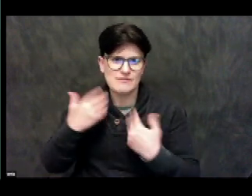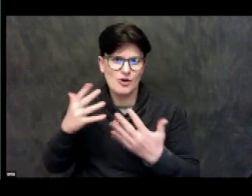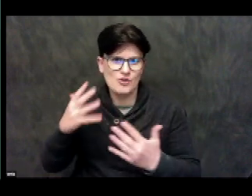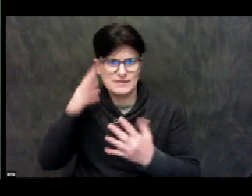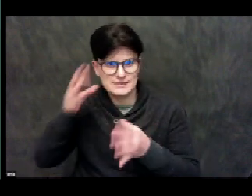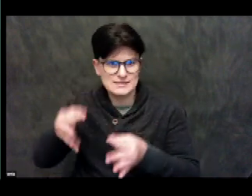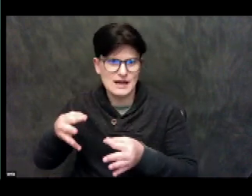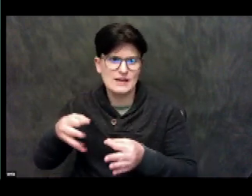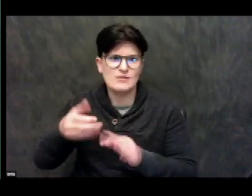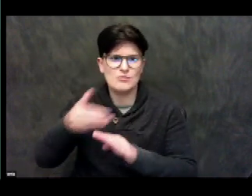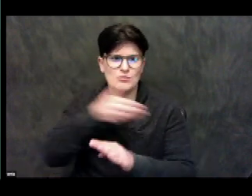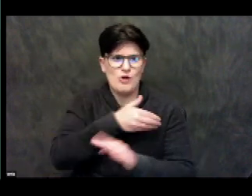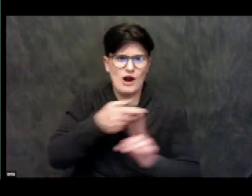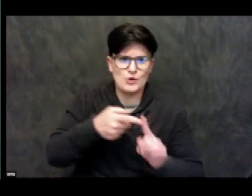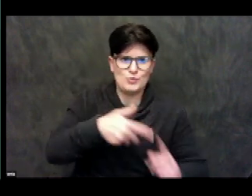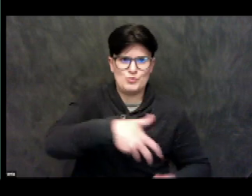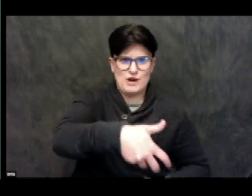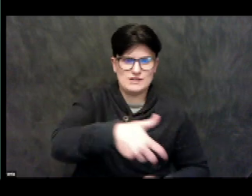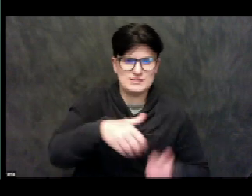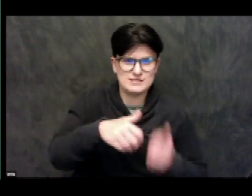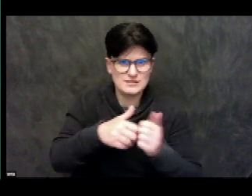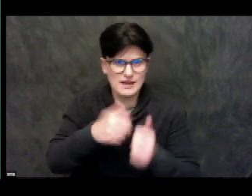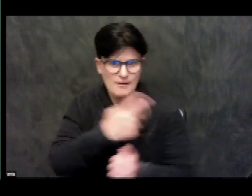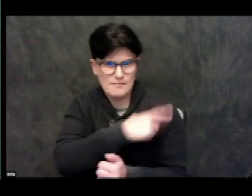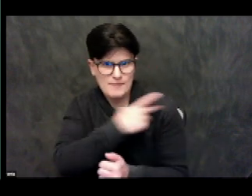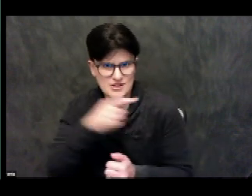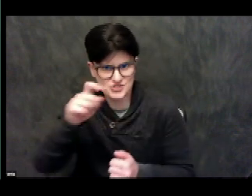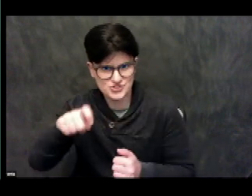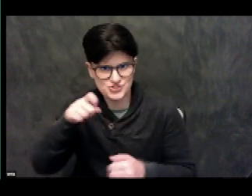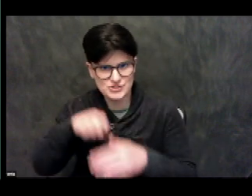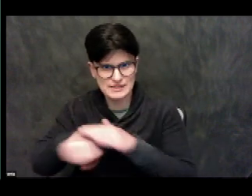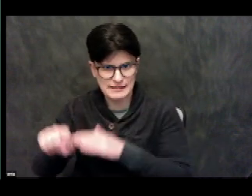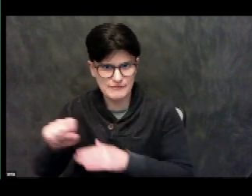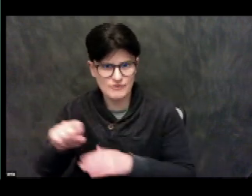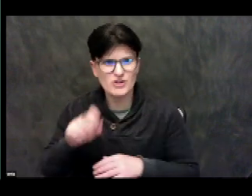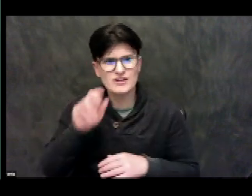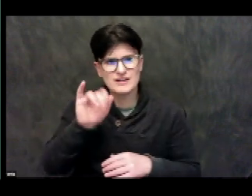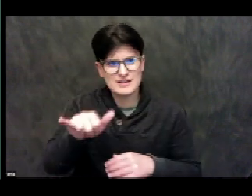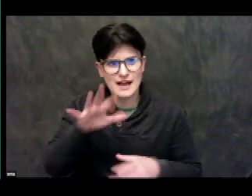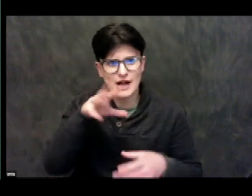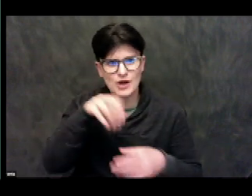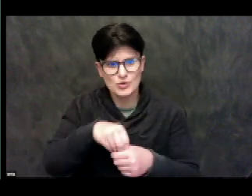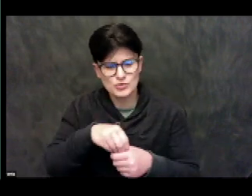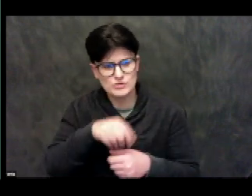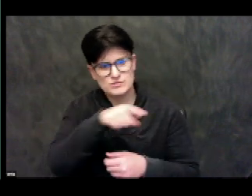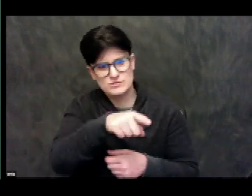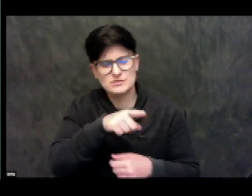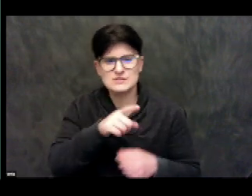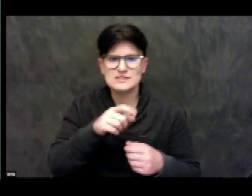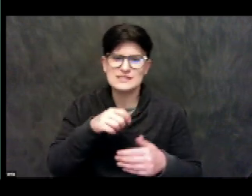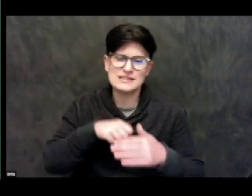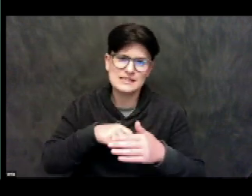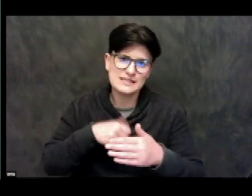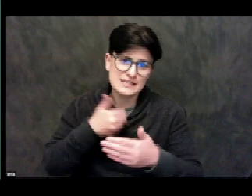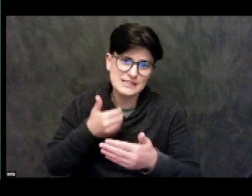That's inclusive of this delivery planning that these conversations that are had.